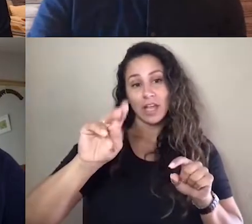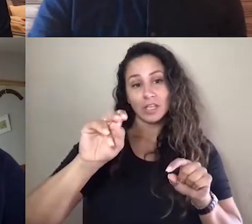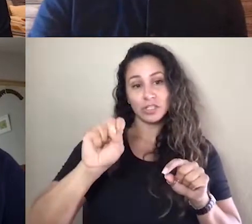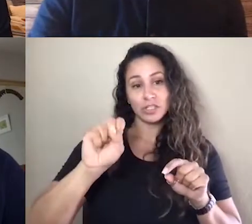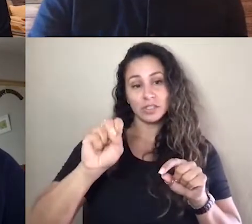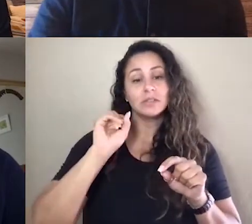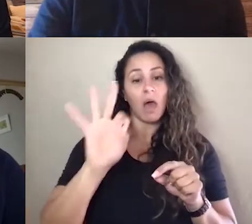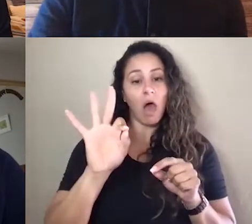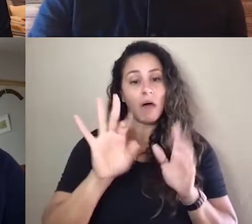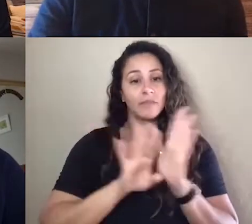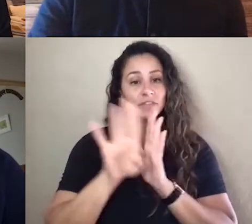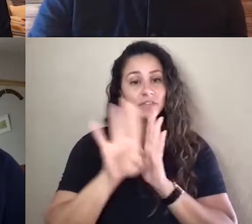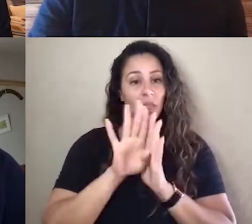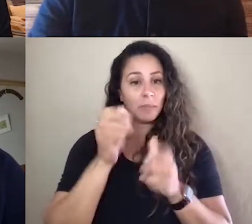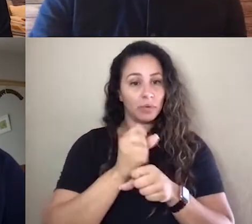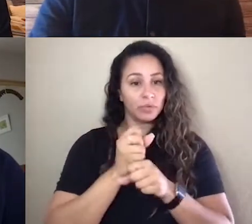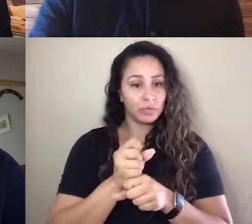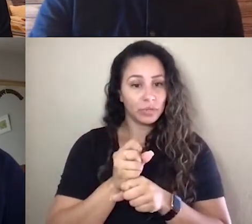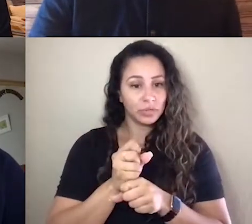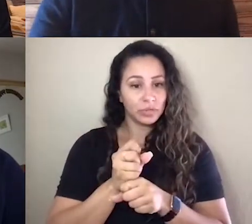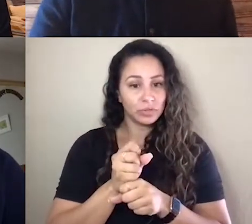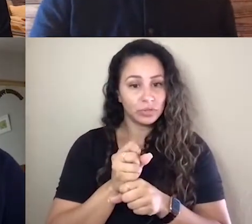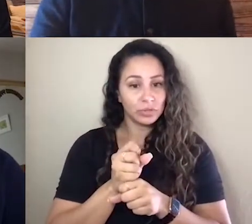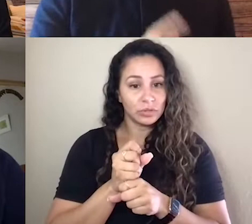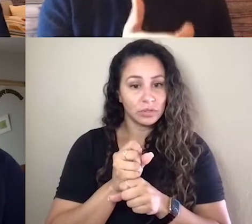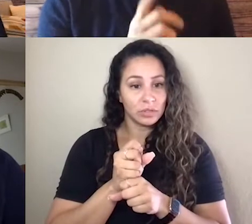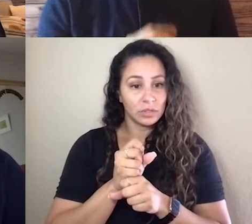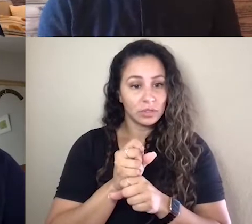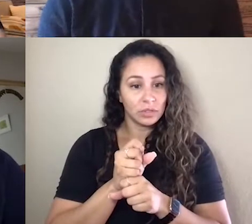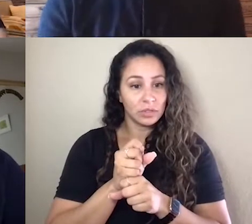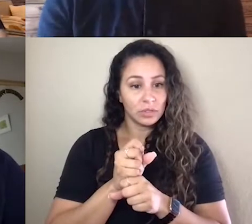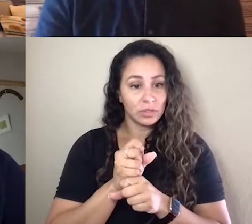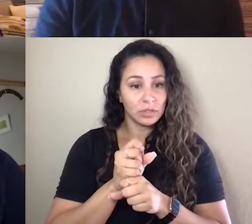YES THEY CAN. GO AHEAD, MITCH. YES THEY CAN.